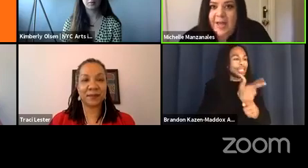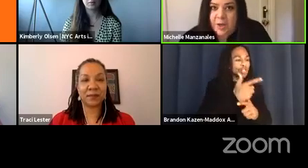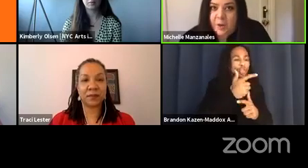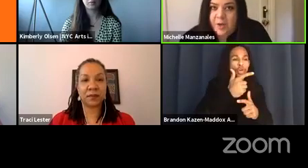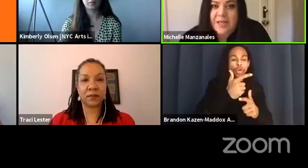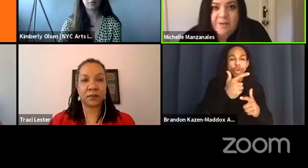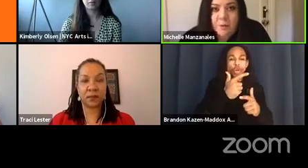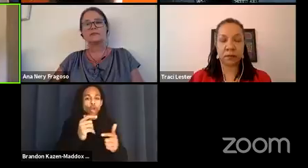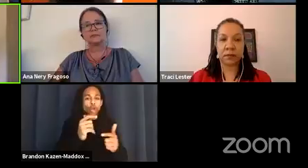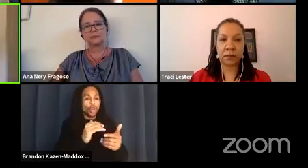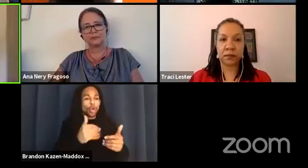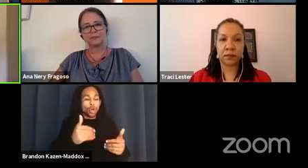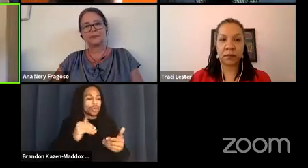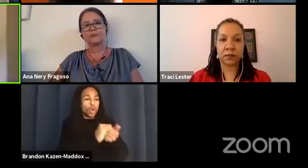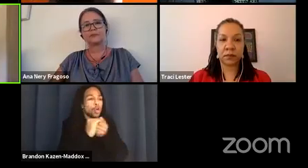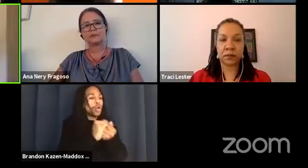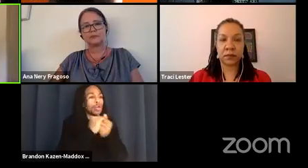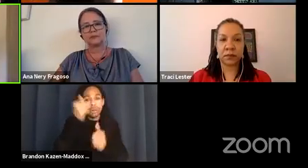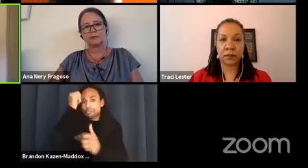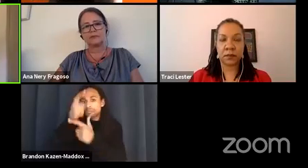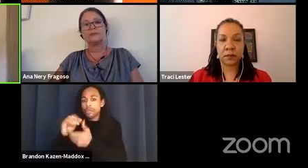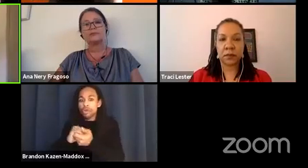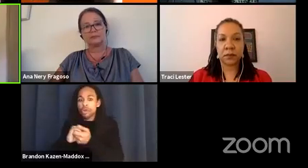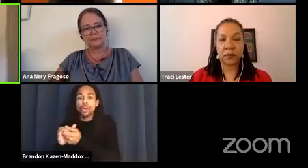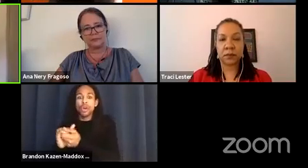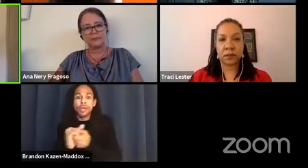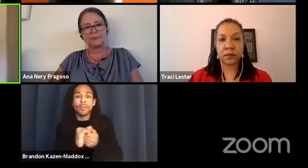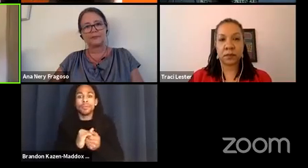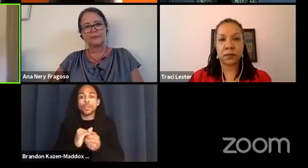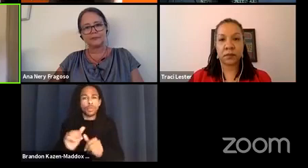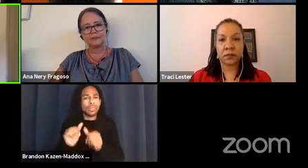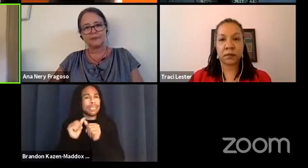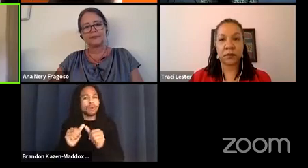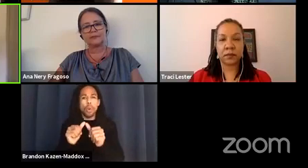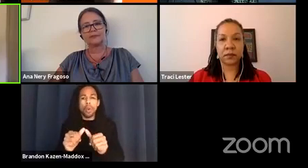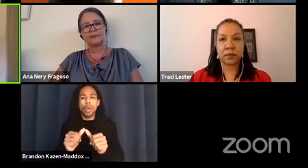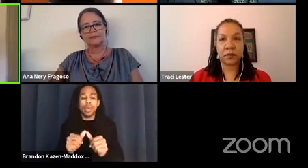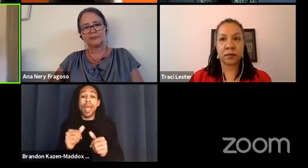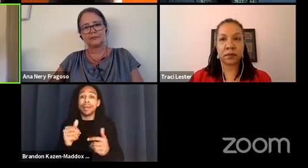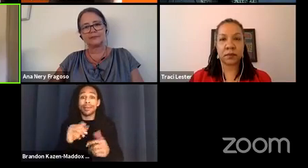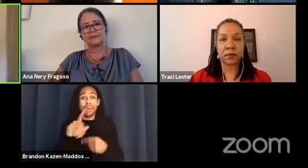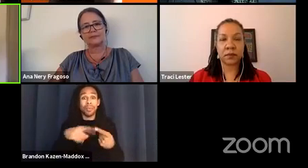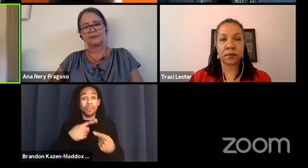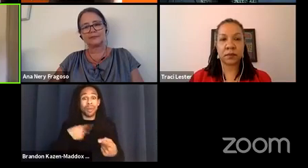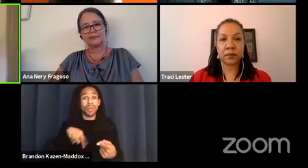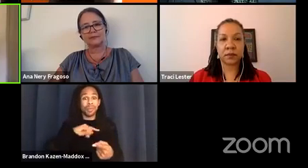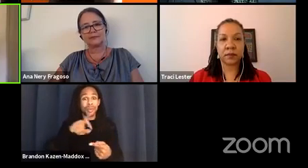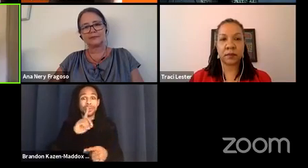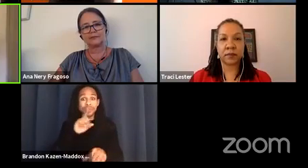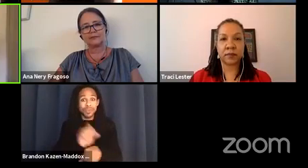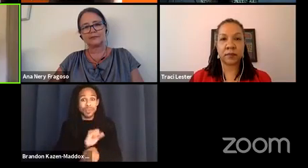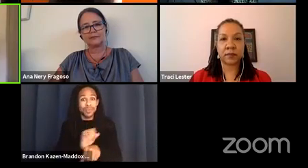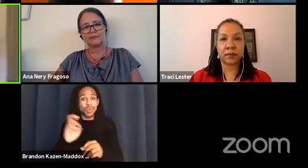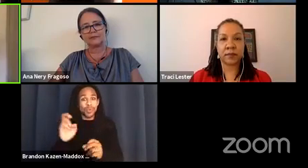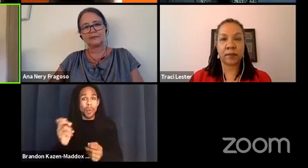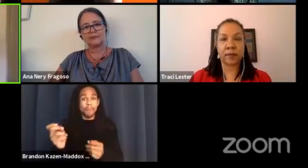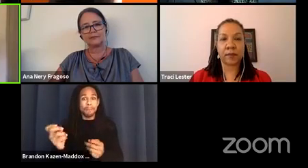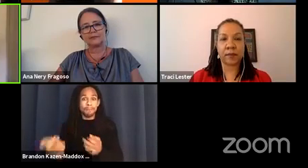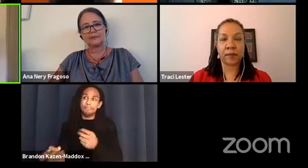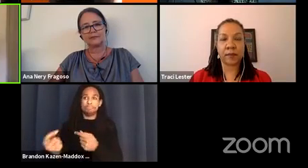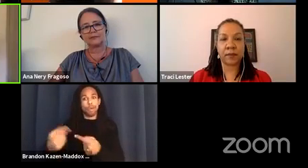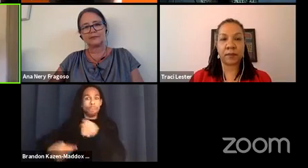I know you are been doing things Kimberly, I have attended your webinars, I encourage